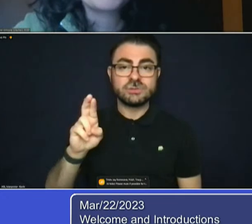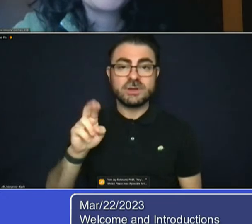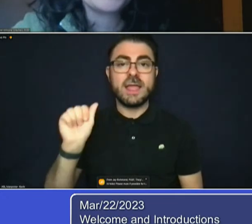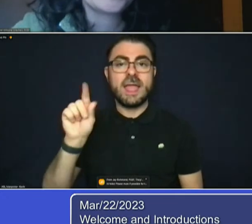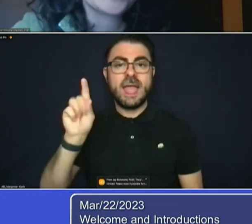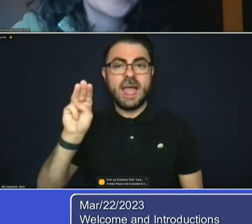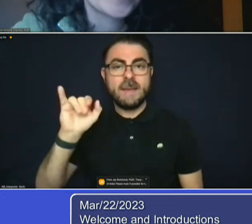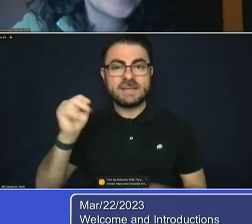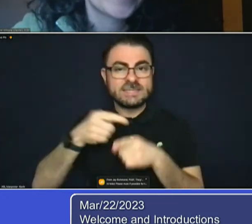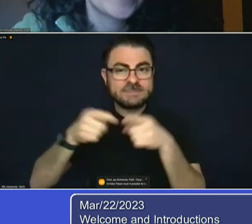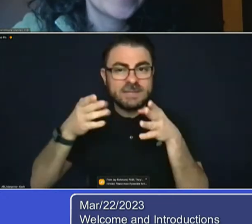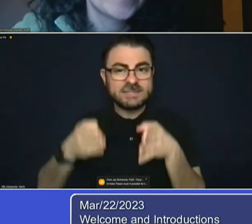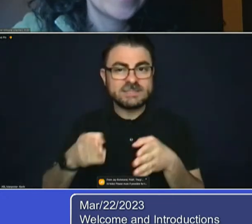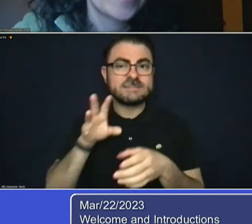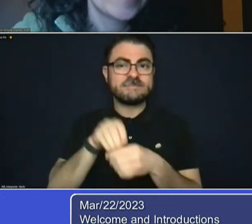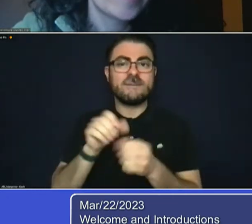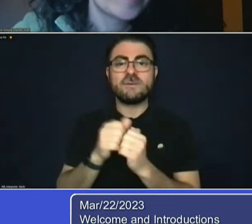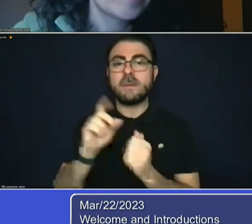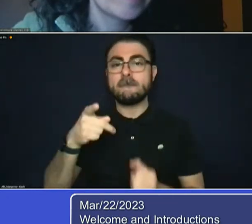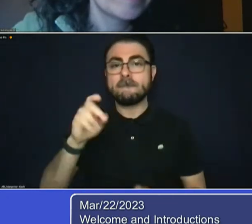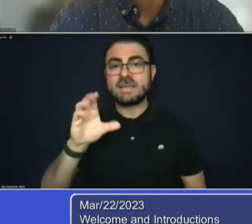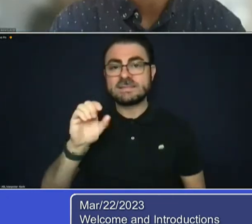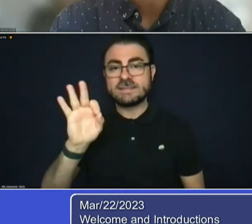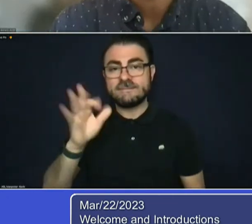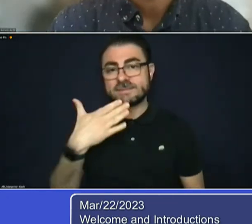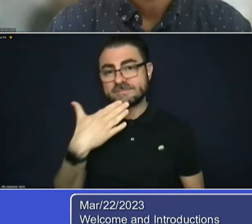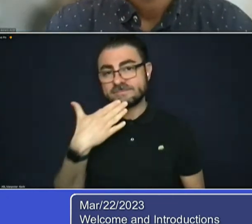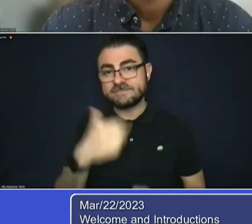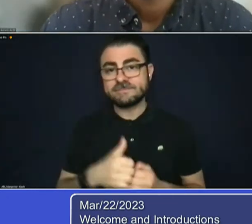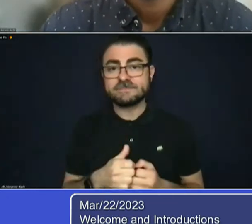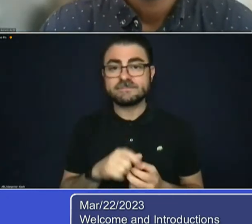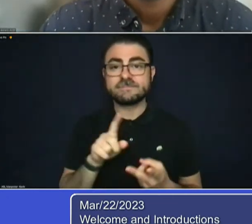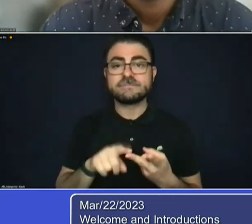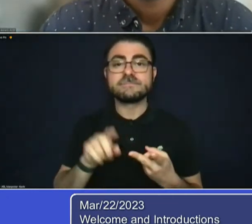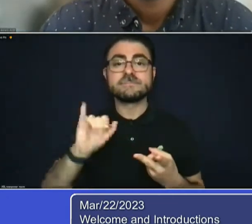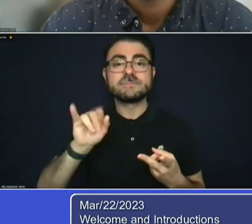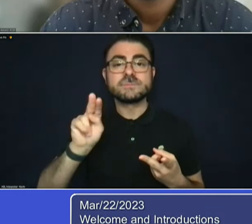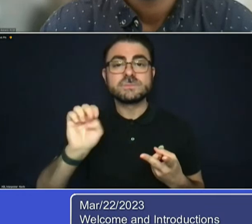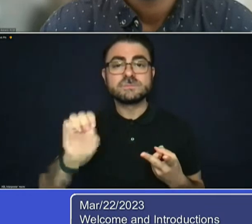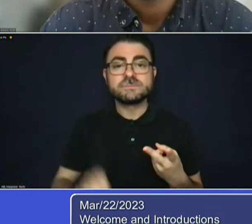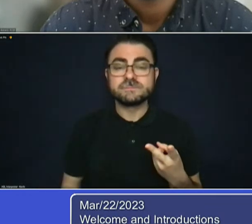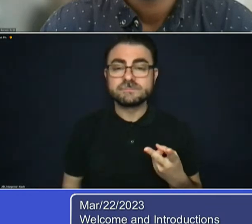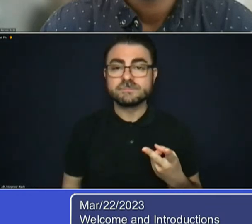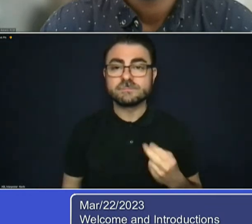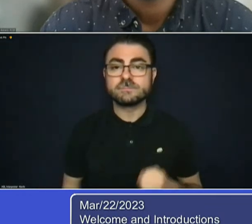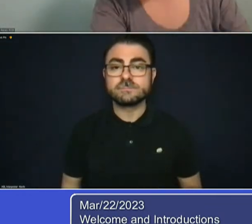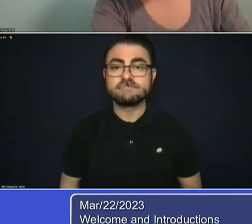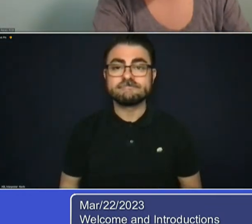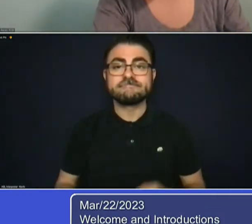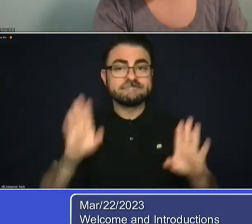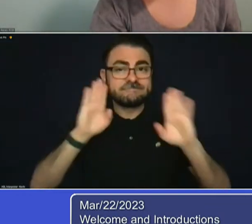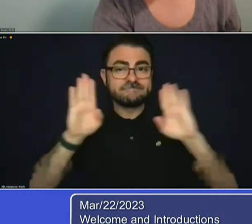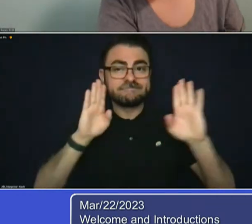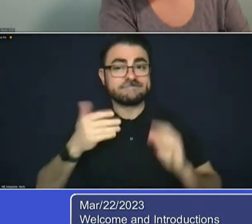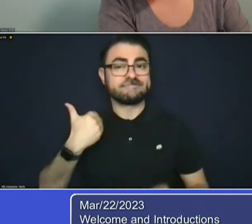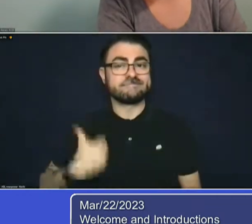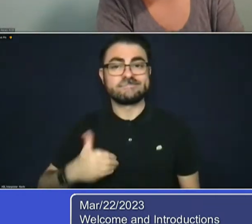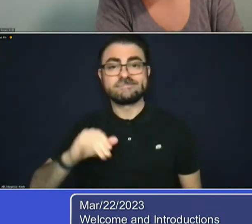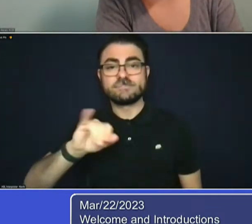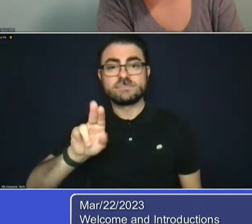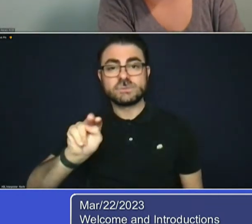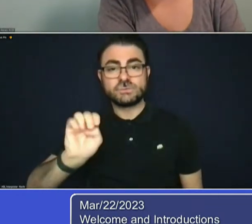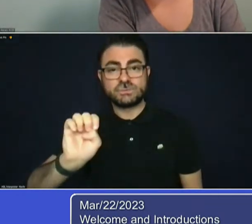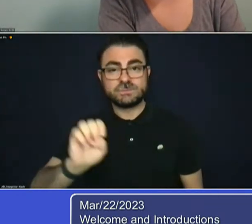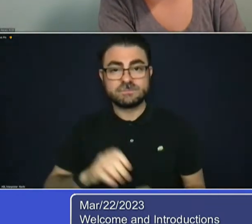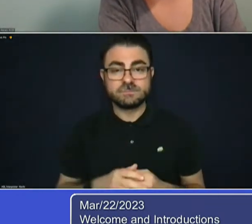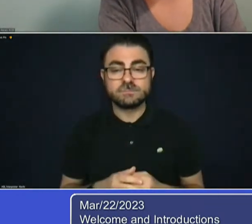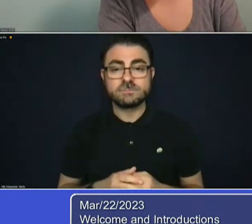I'M RACHEL GILMORE, SHE/HER.